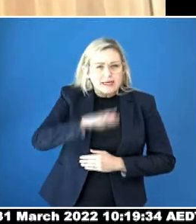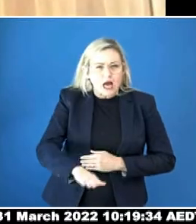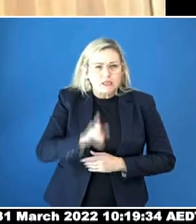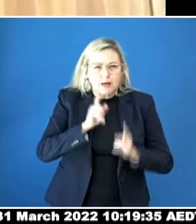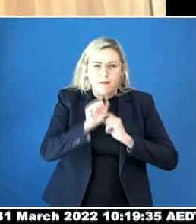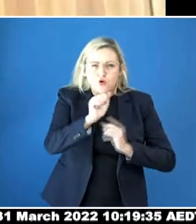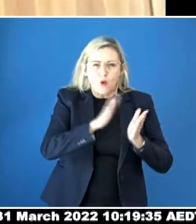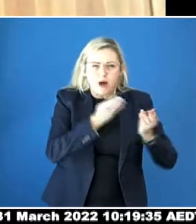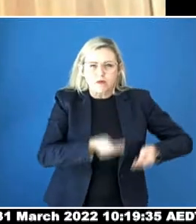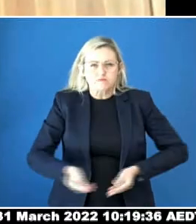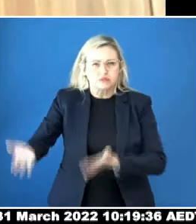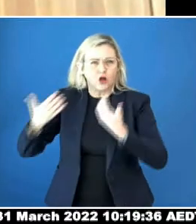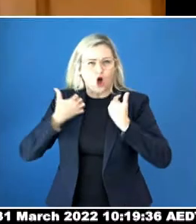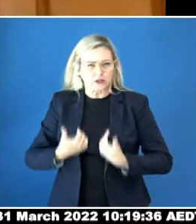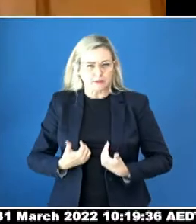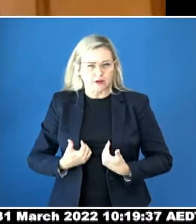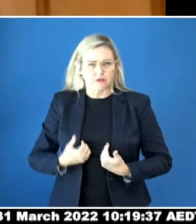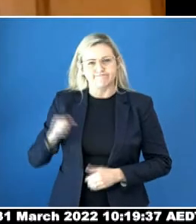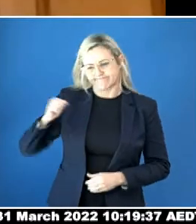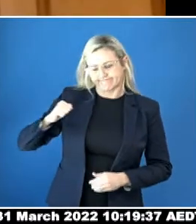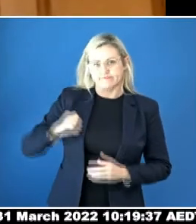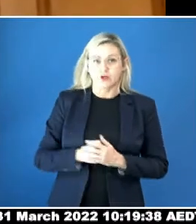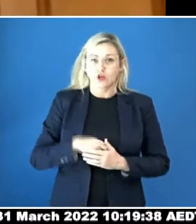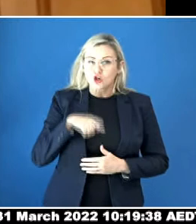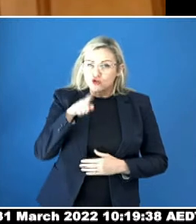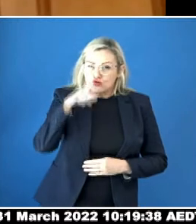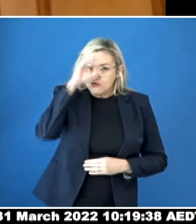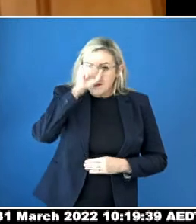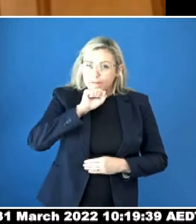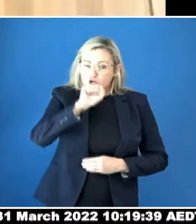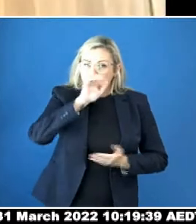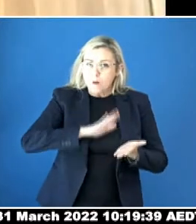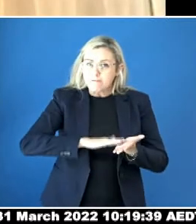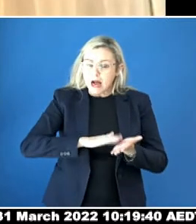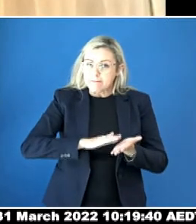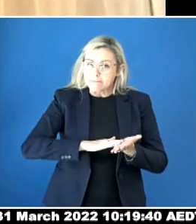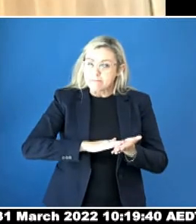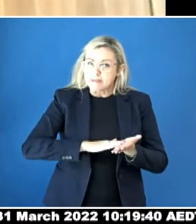Yeah. MS EASTMAN: And you remember that your mum sometimes abused you.